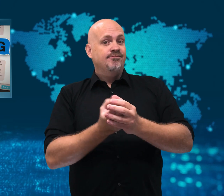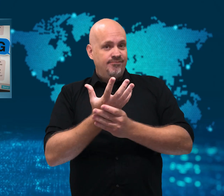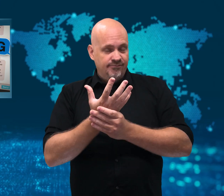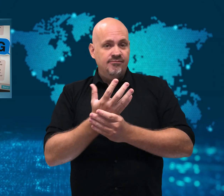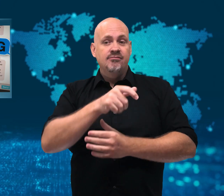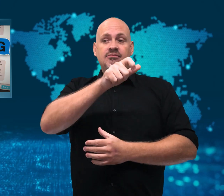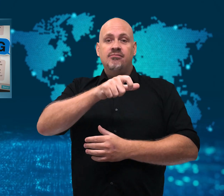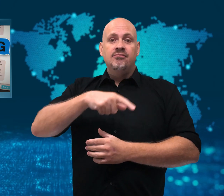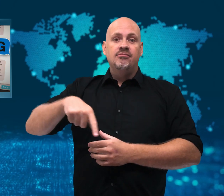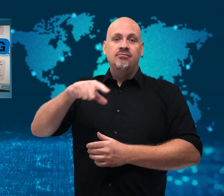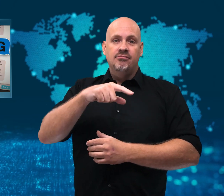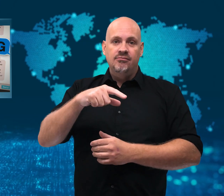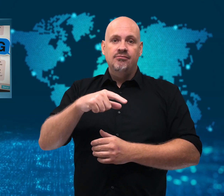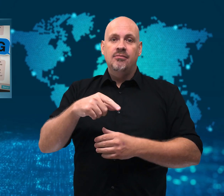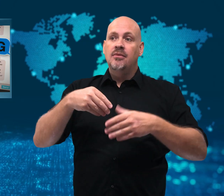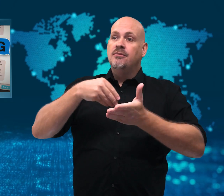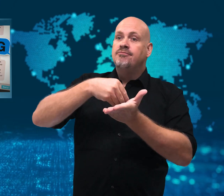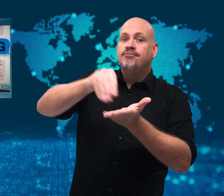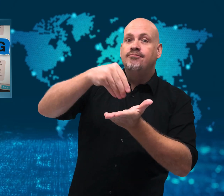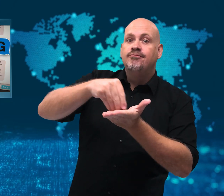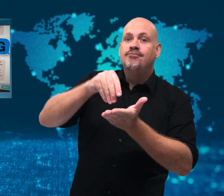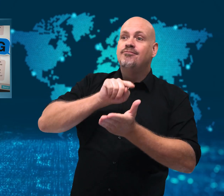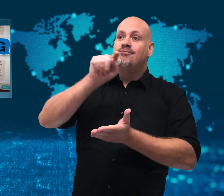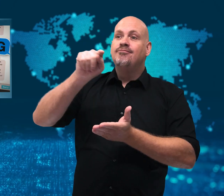parcel delivery texts.